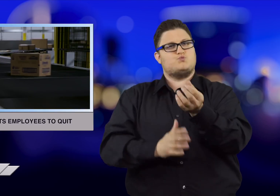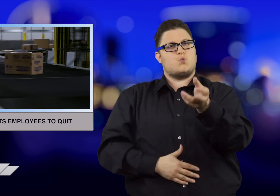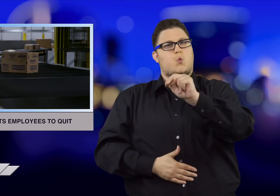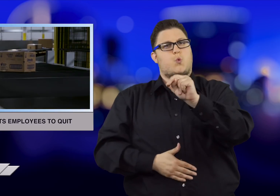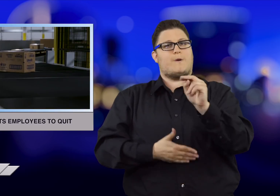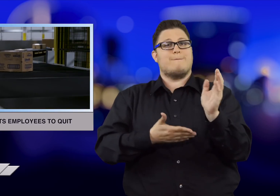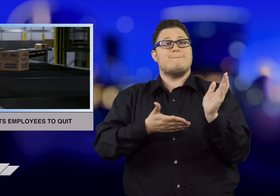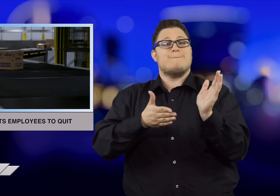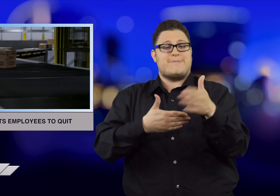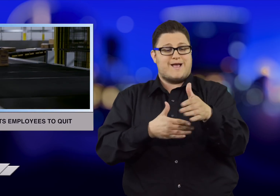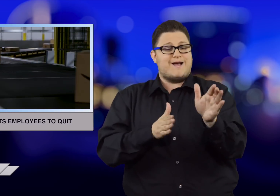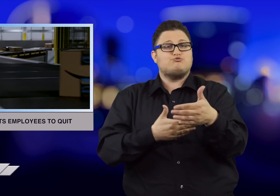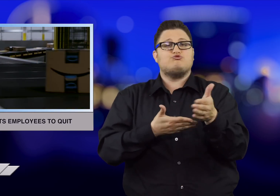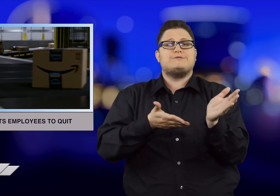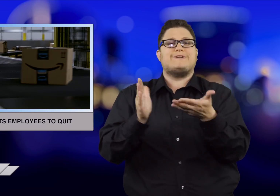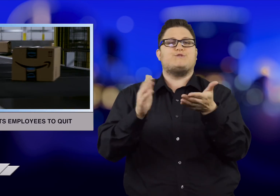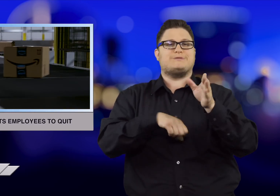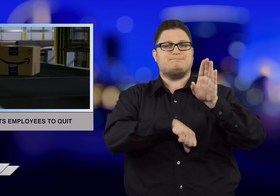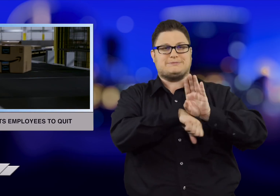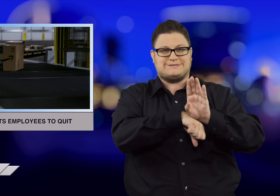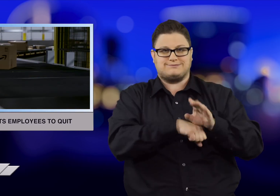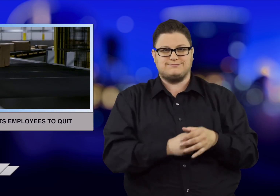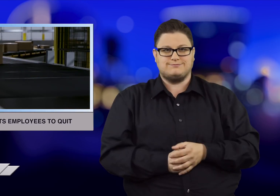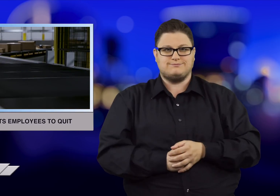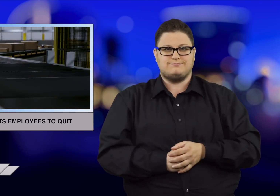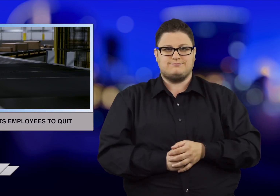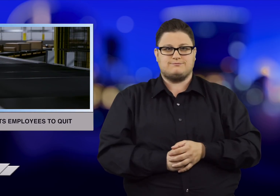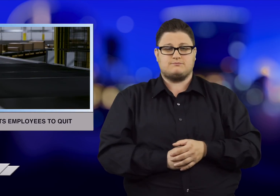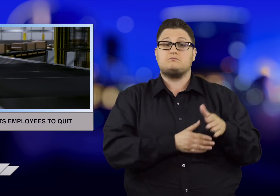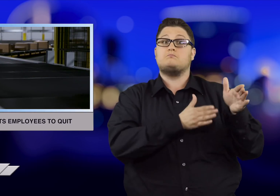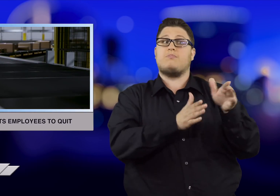own package delivery businesses.